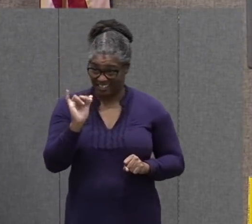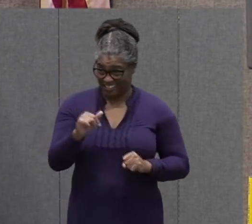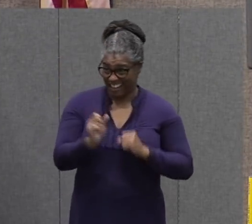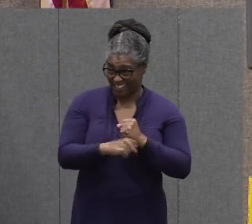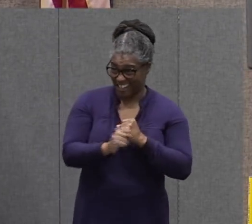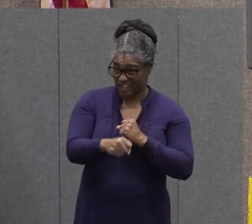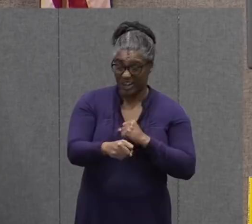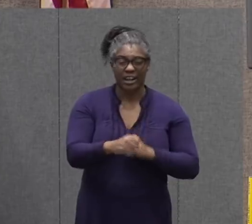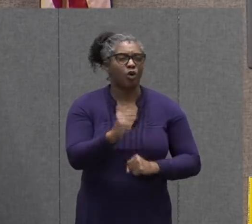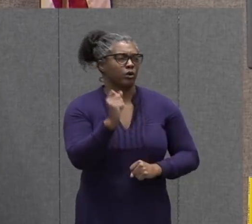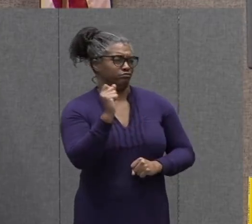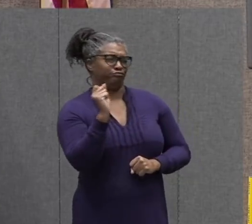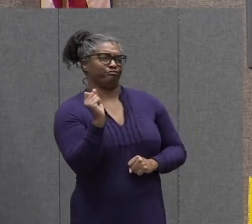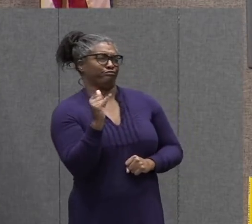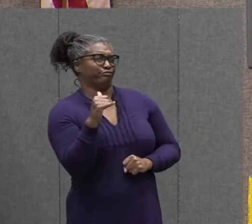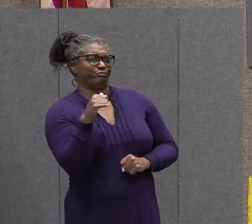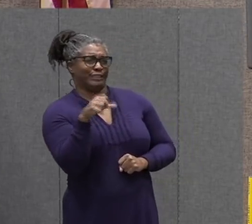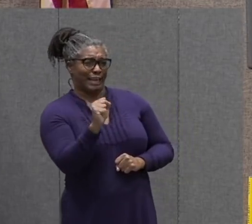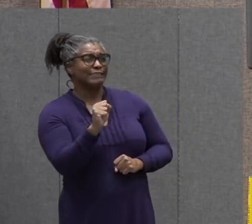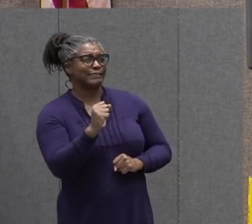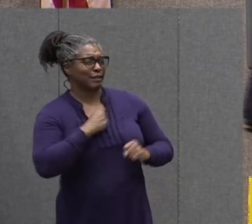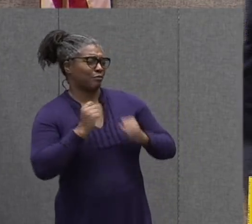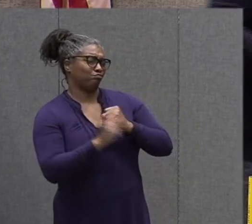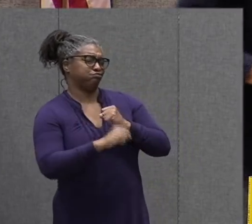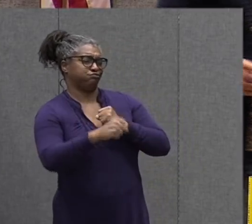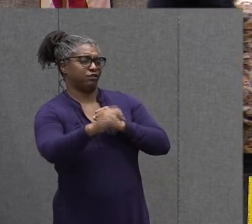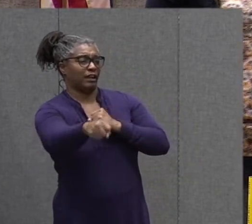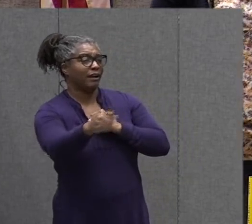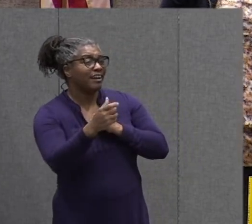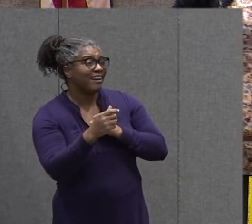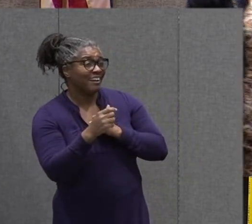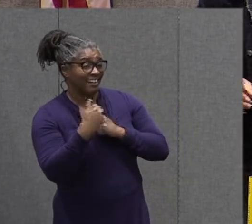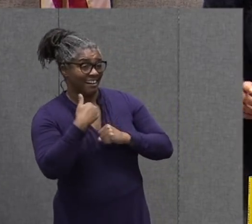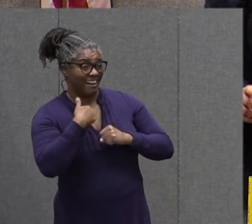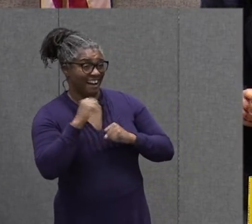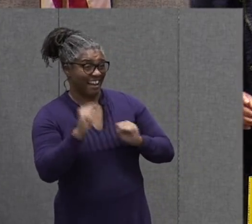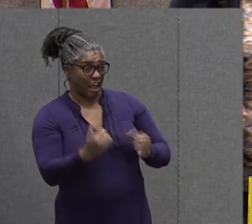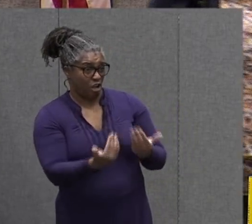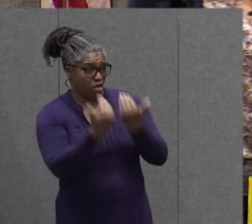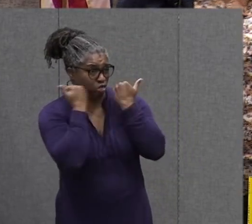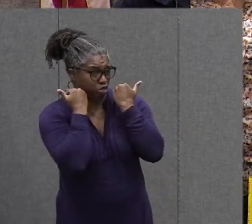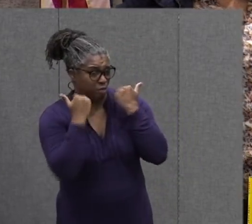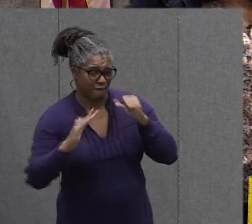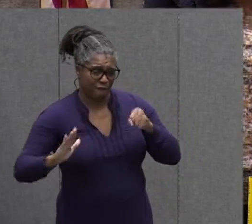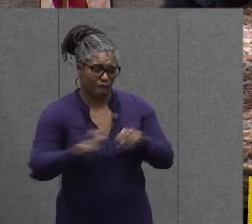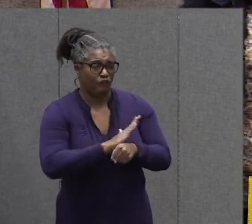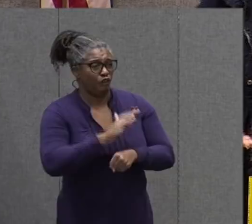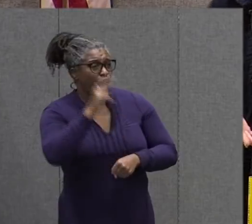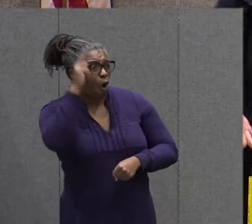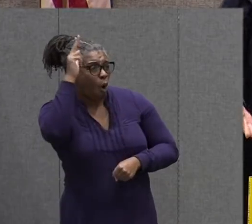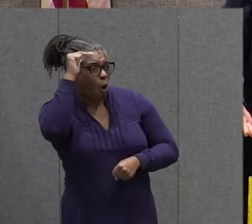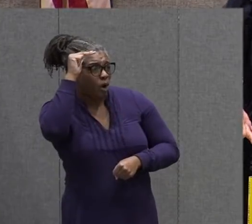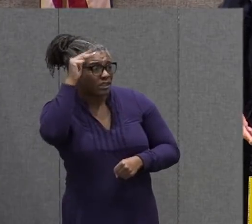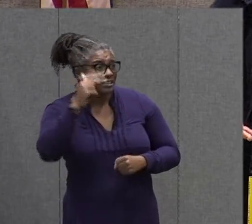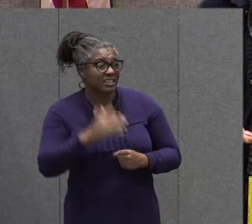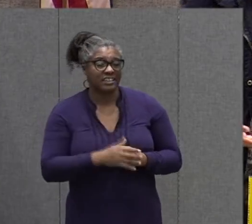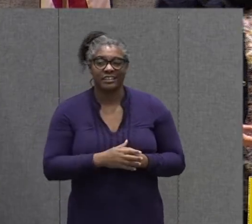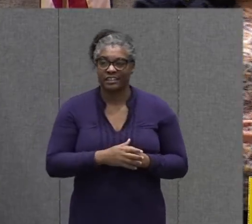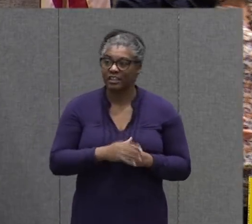I could not have have eaten an horse. [Miss Martindale] Not only does she exaggerate cause I can't see her actually eating a horse. But it's actually kind of funny.